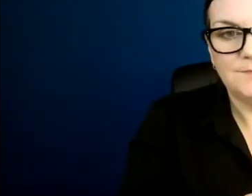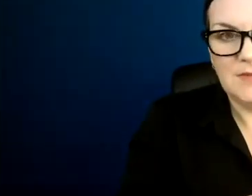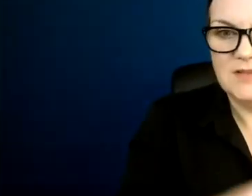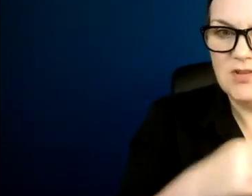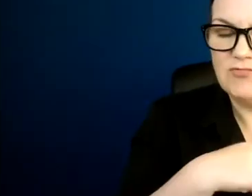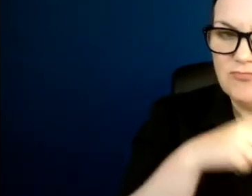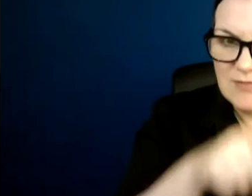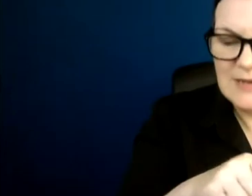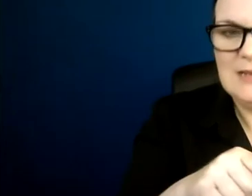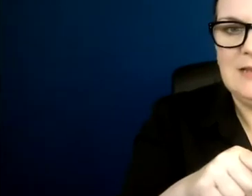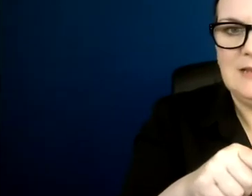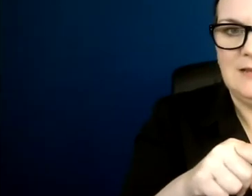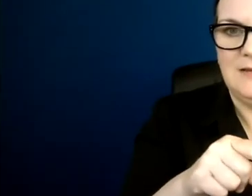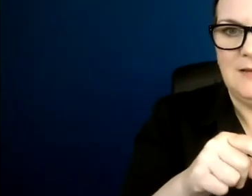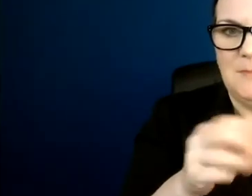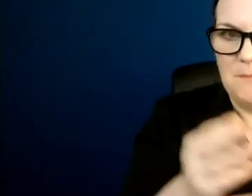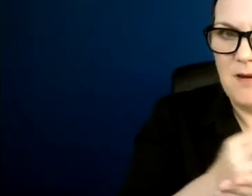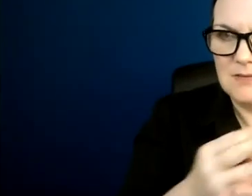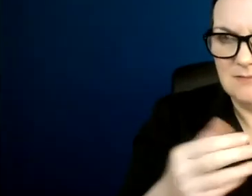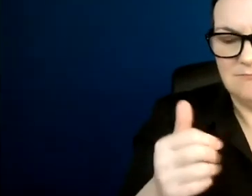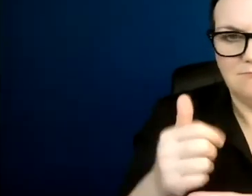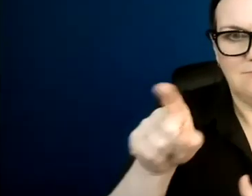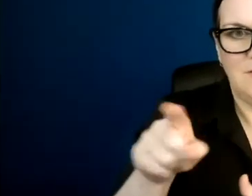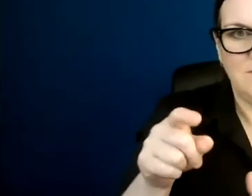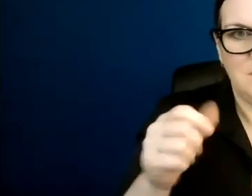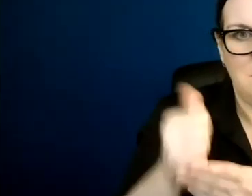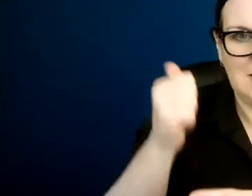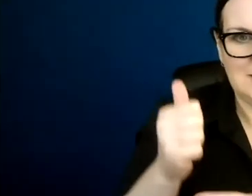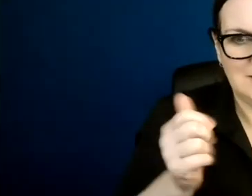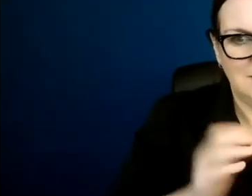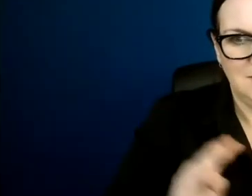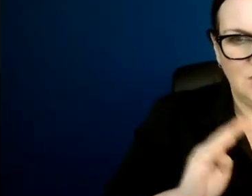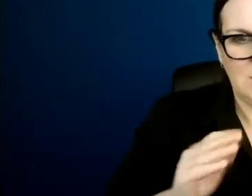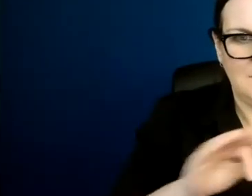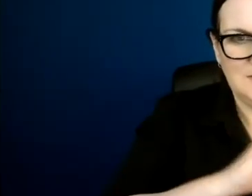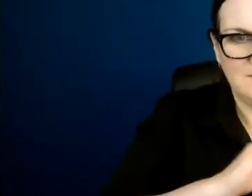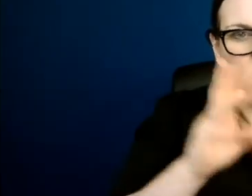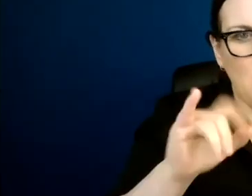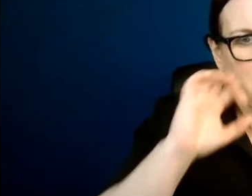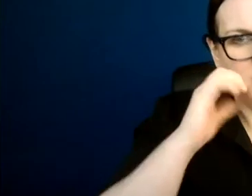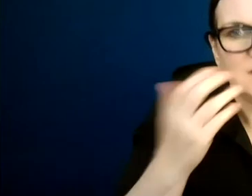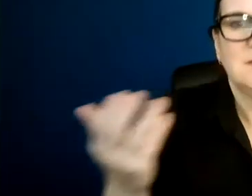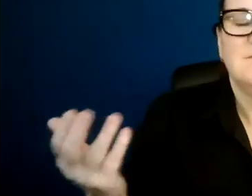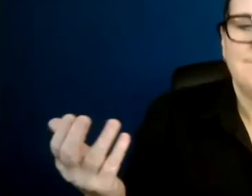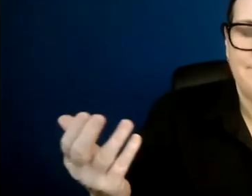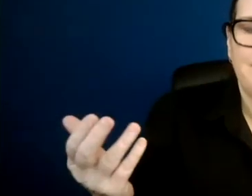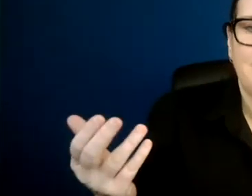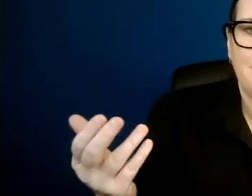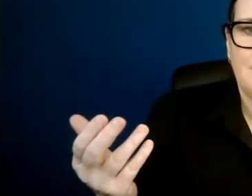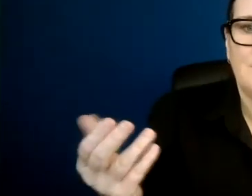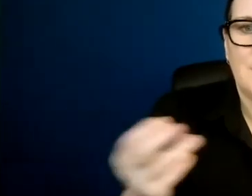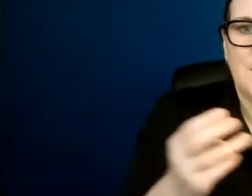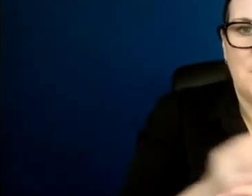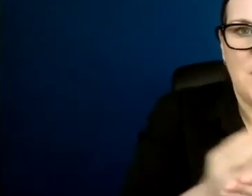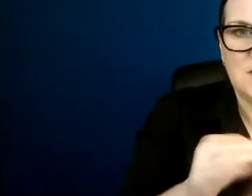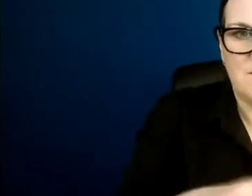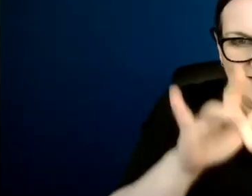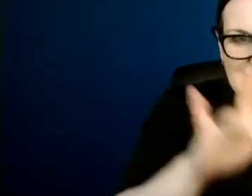way banks have done have conducted themselves, because it is part of the Central Bank's CPC,